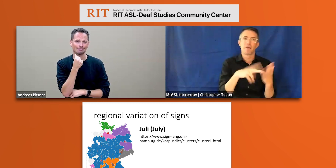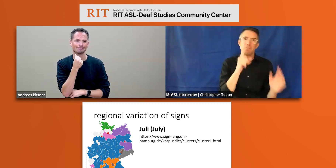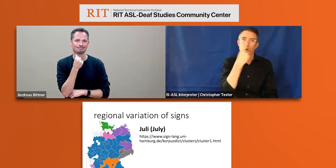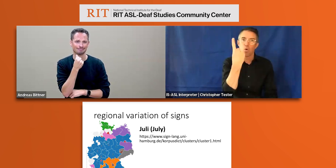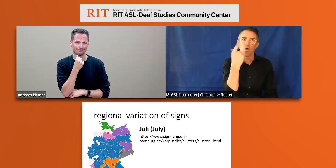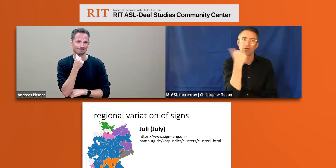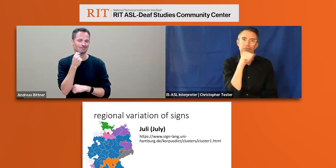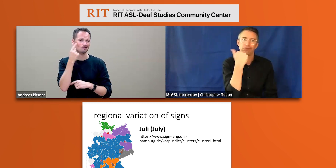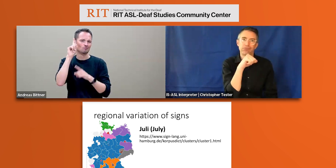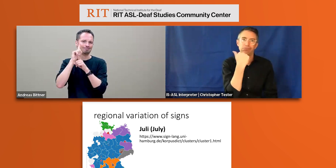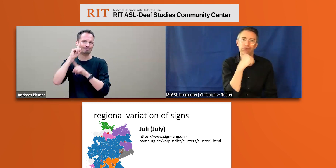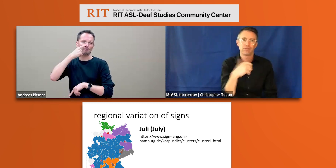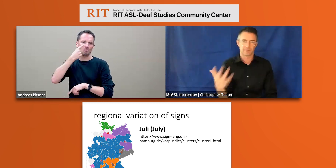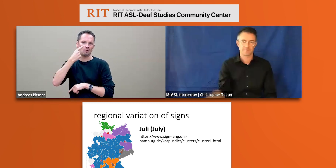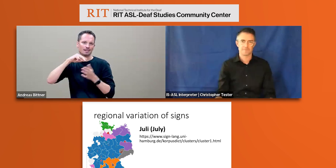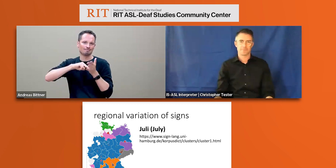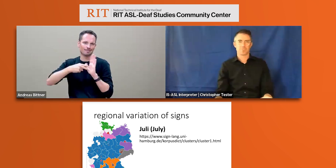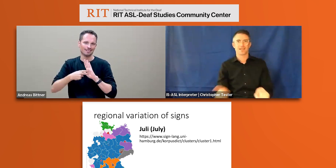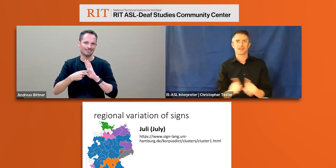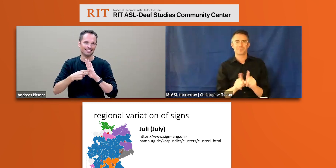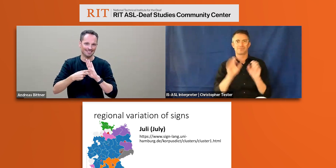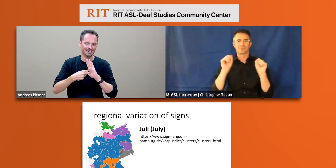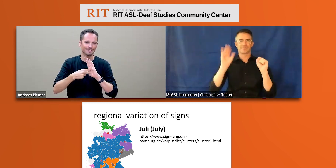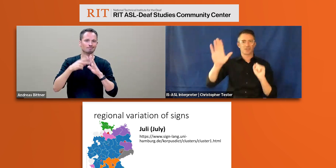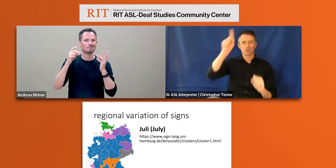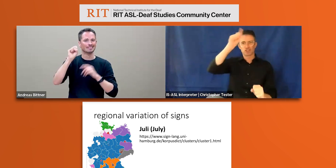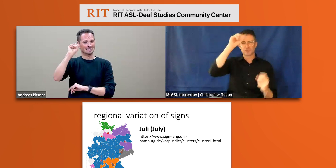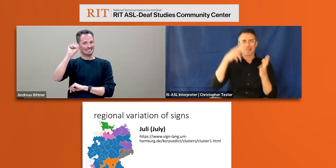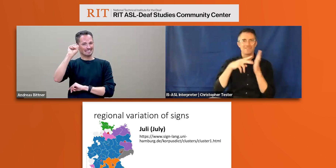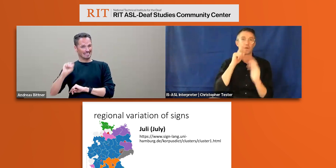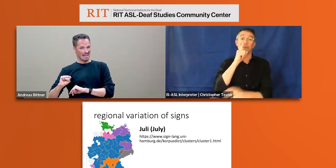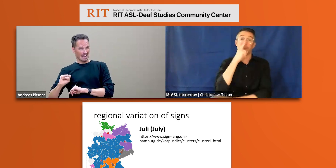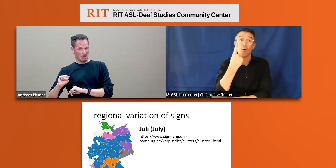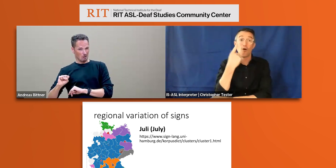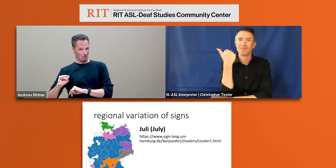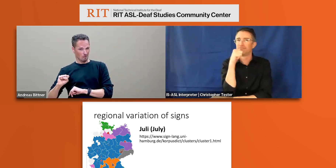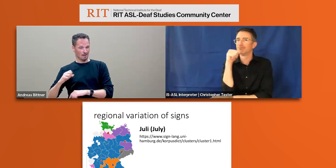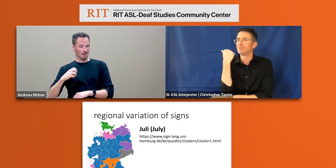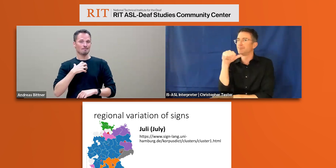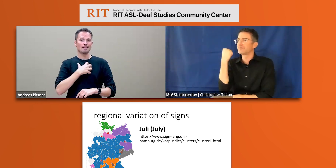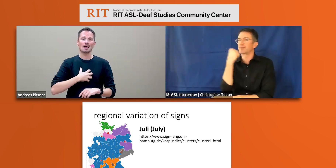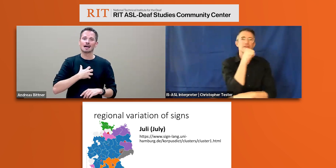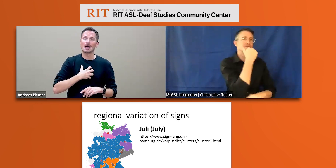So they sign the sign for "boring" for July.